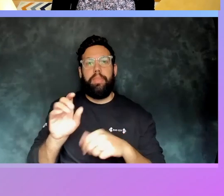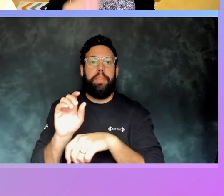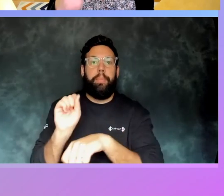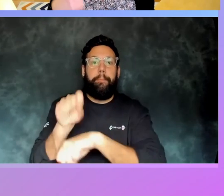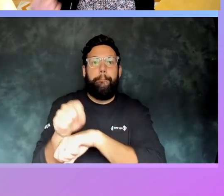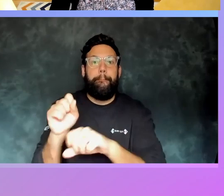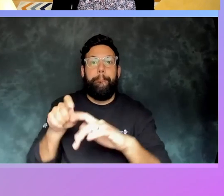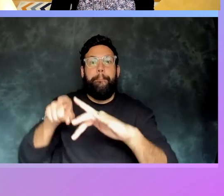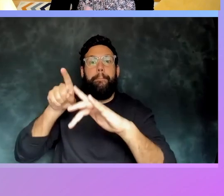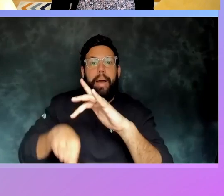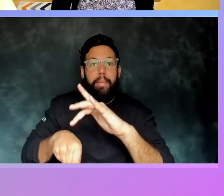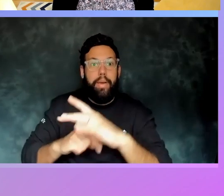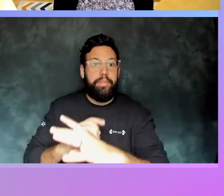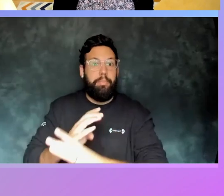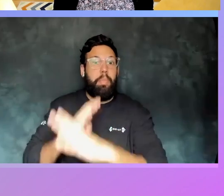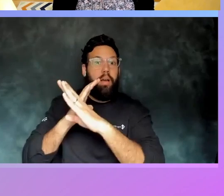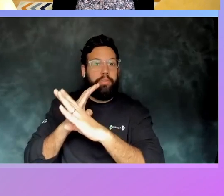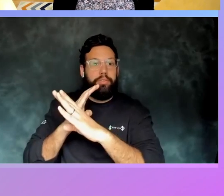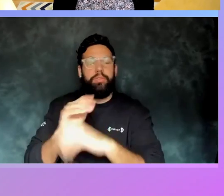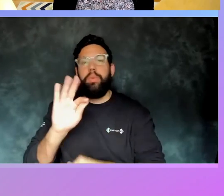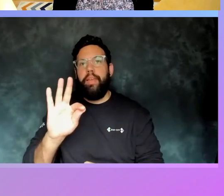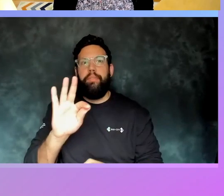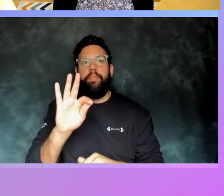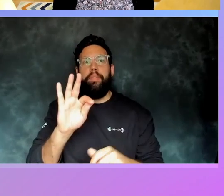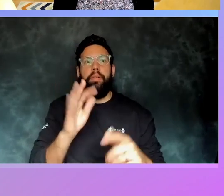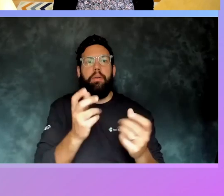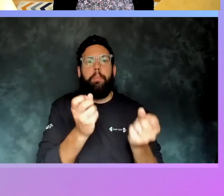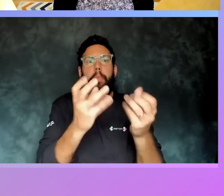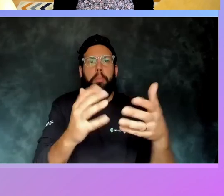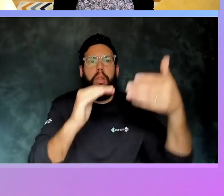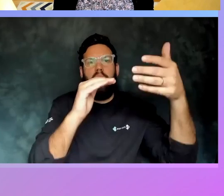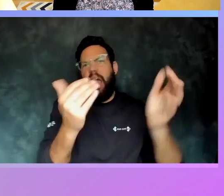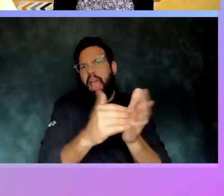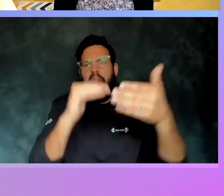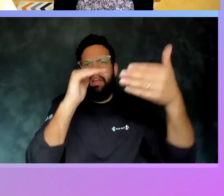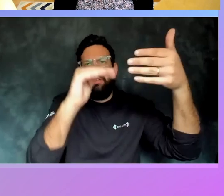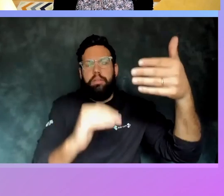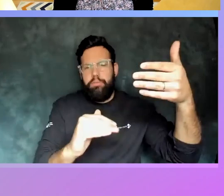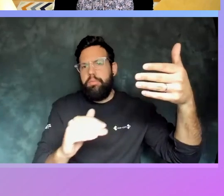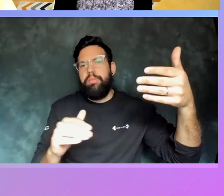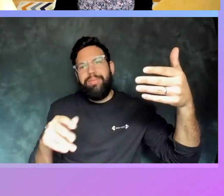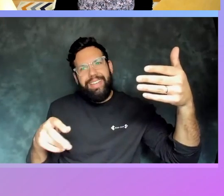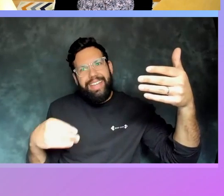that technically is not a fail. What would be a fair potentially is if that order got to the point where it made